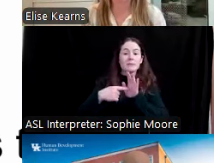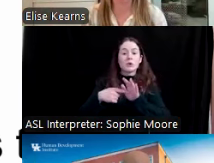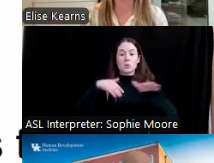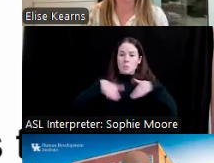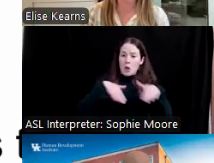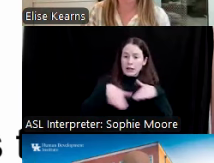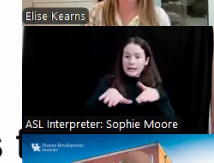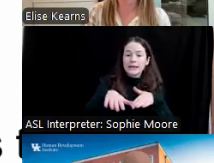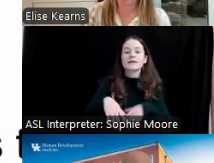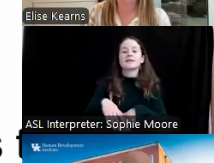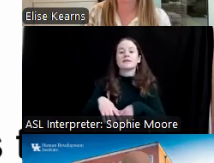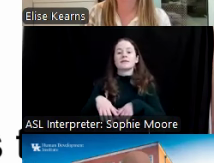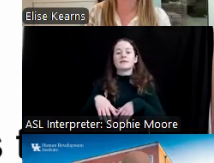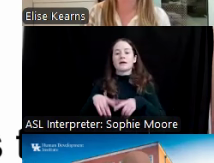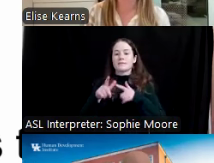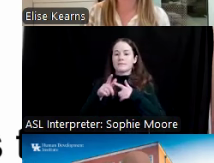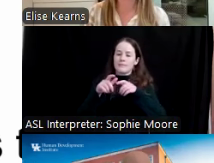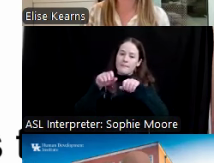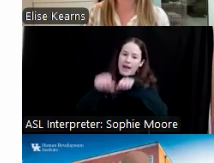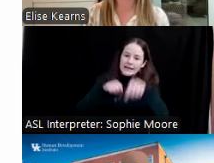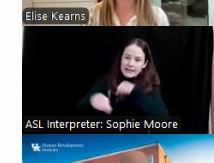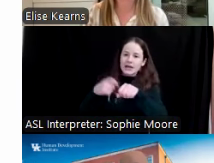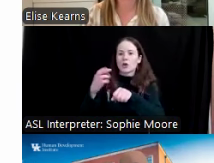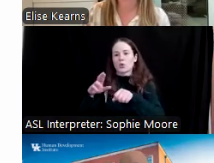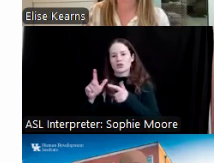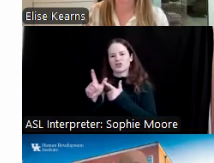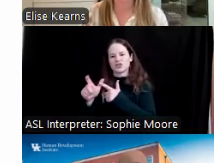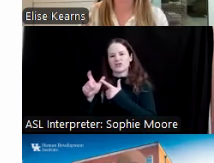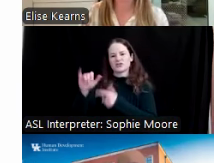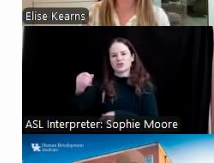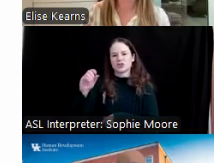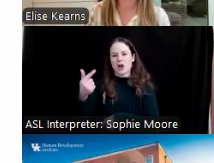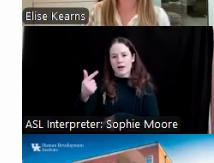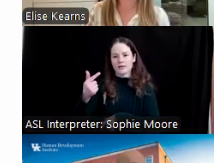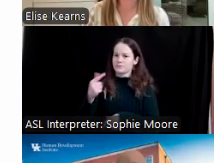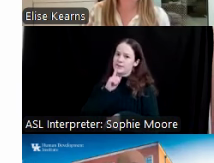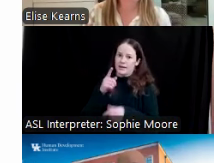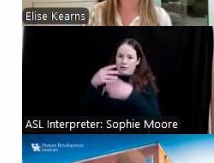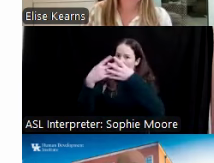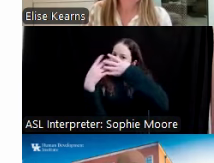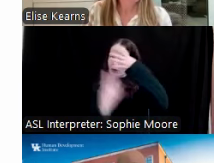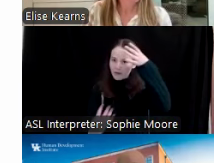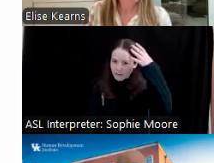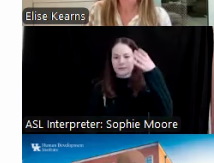ways to meet moderate to vigorous. Okay. So here's just some um statistics.